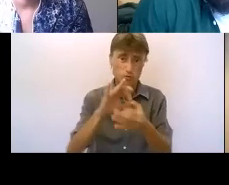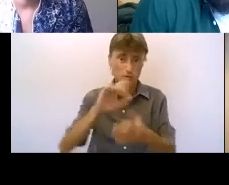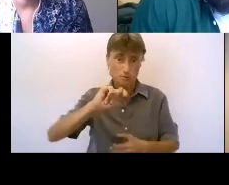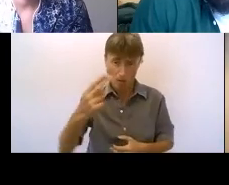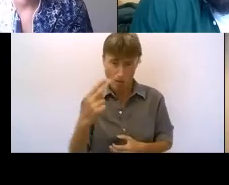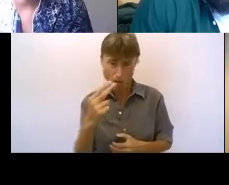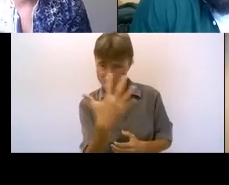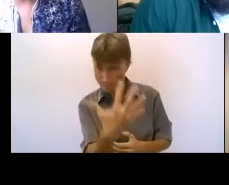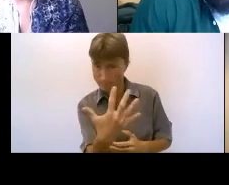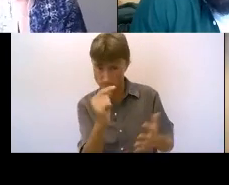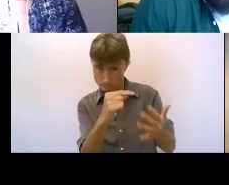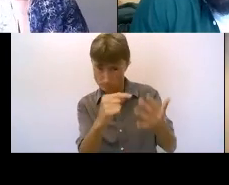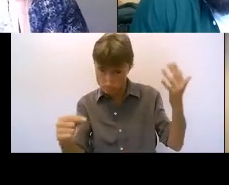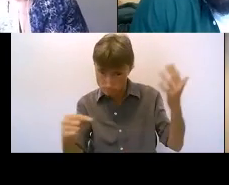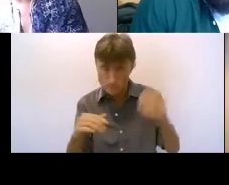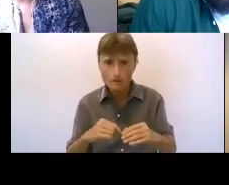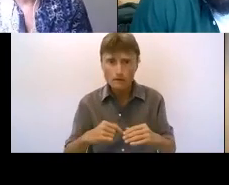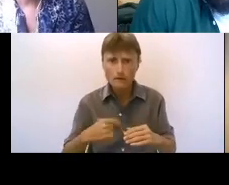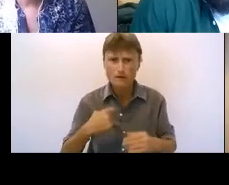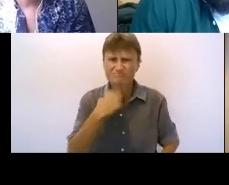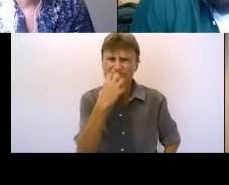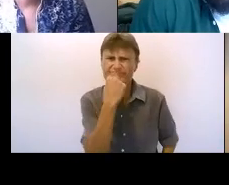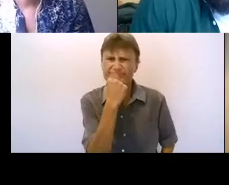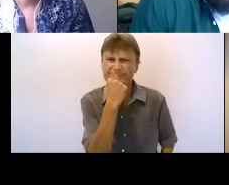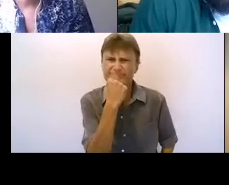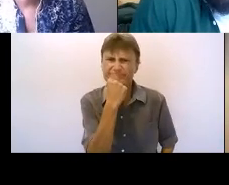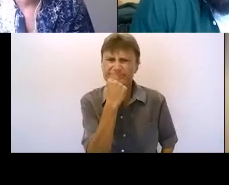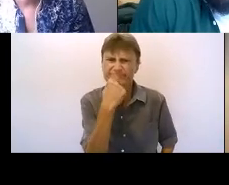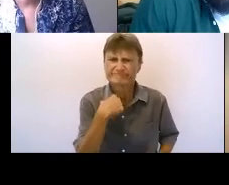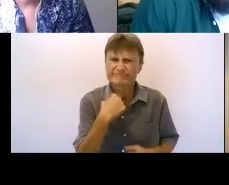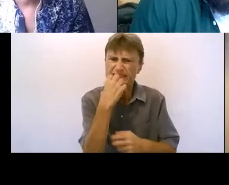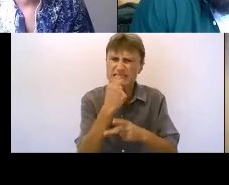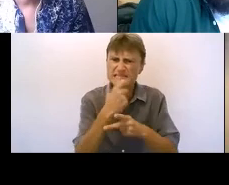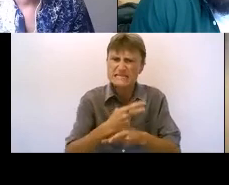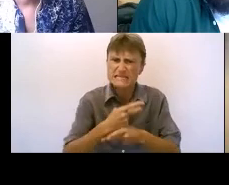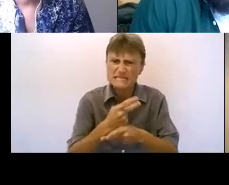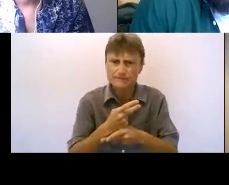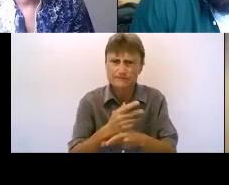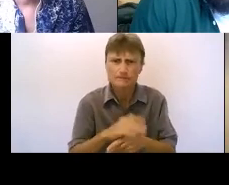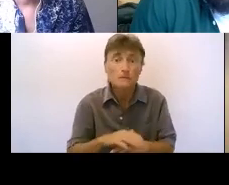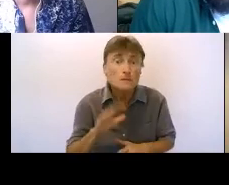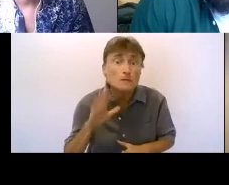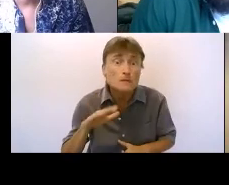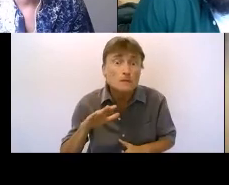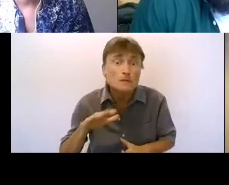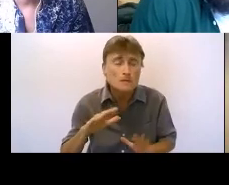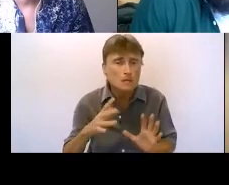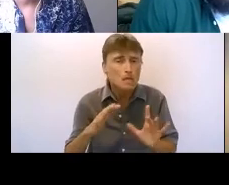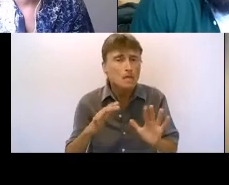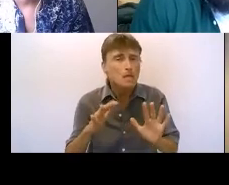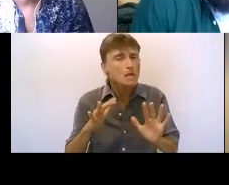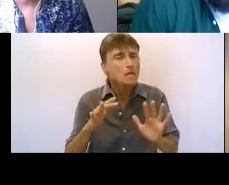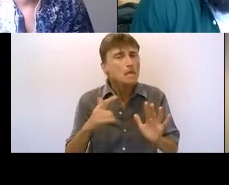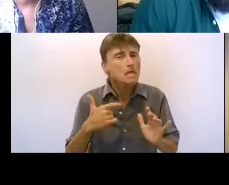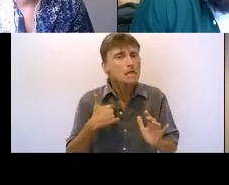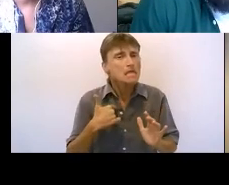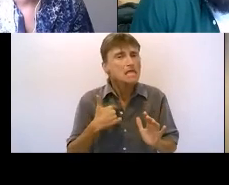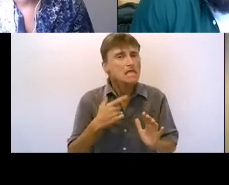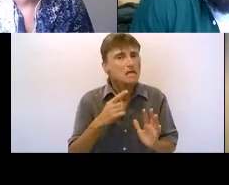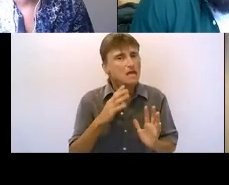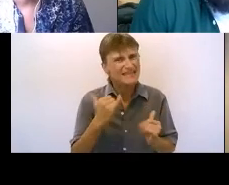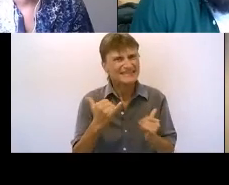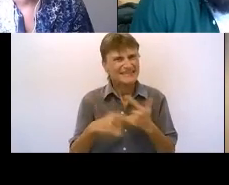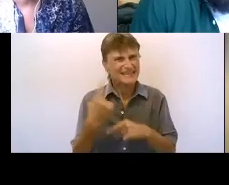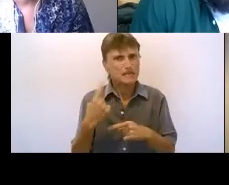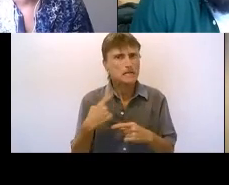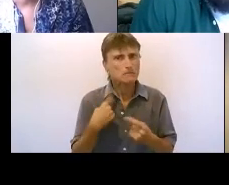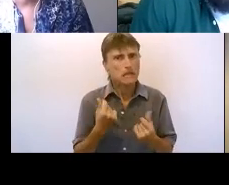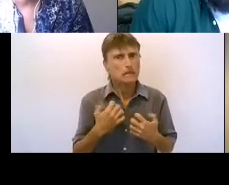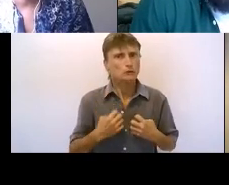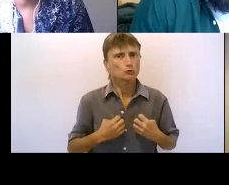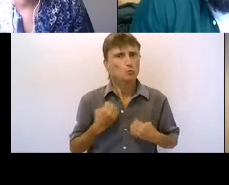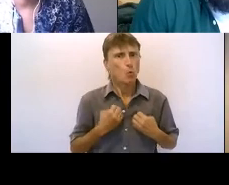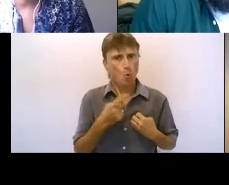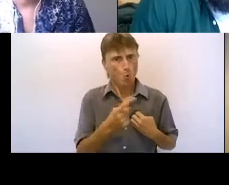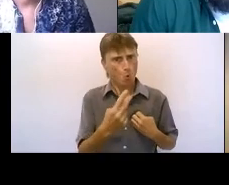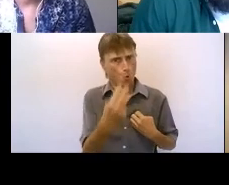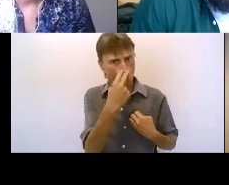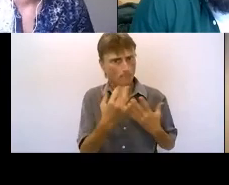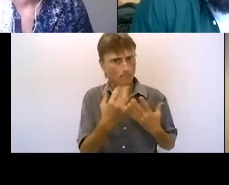to, I may get a little bit emotional today. It's one of those days, but looking to community